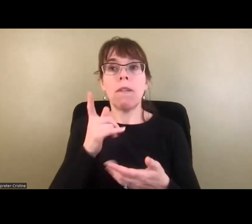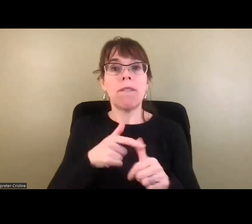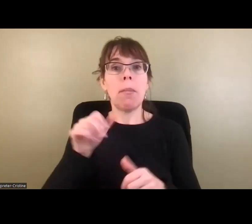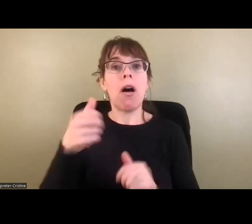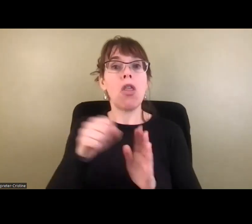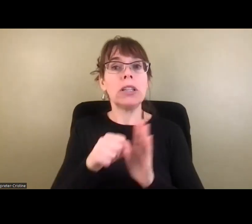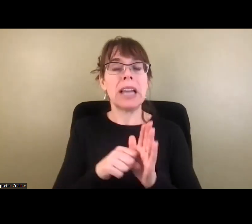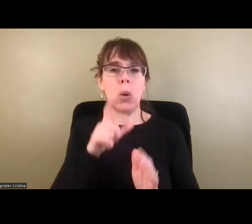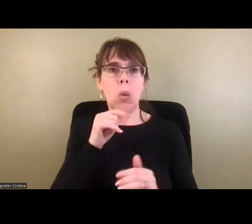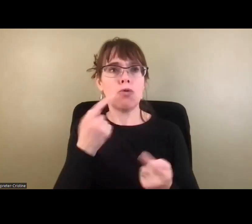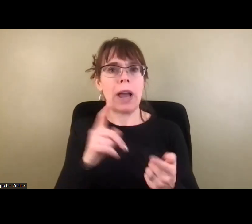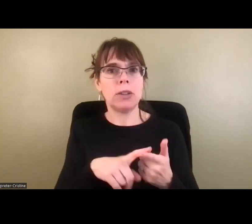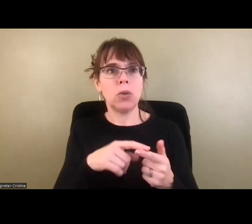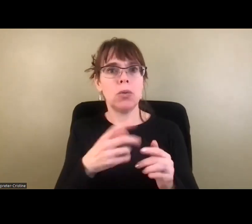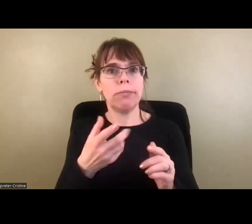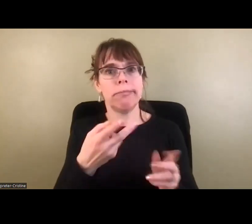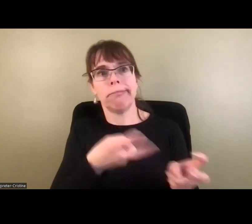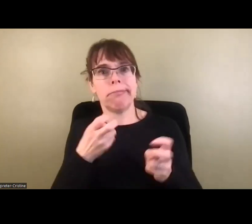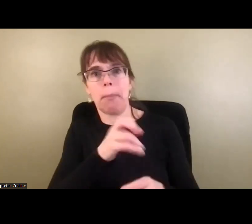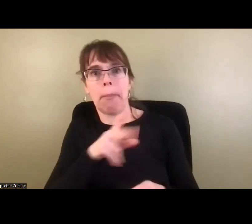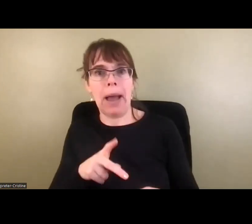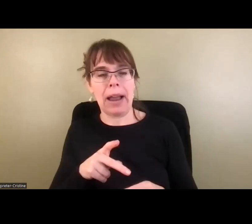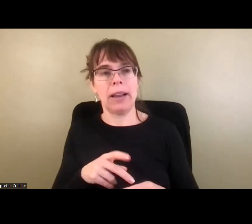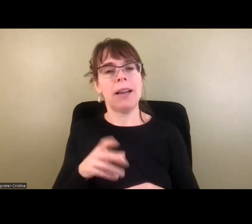And I will also note that it is a constitutional right to travel across state lines.